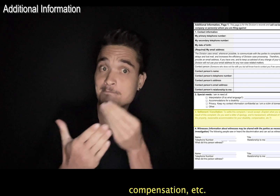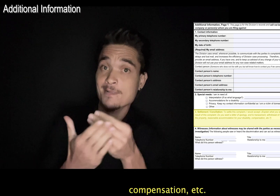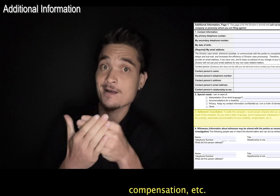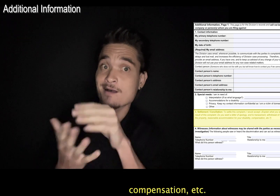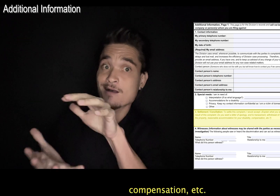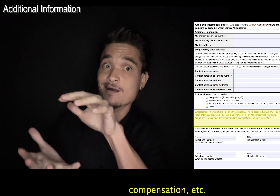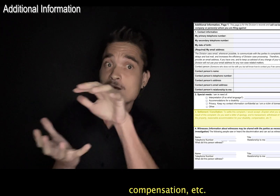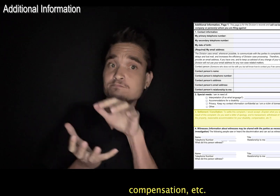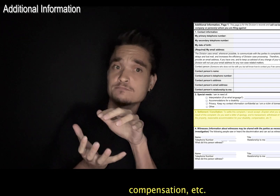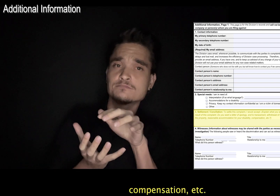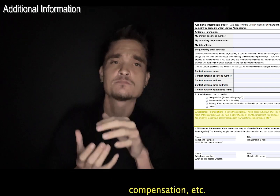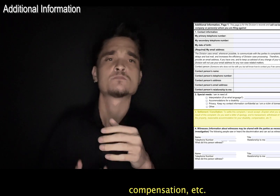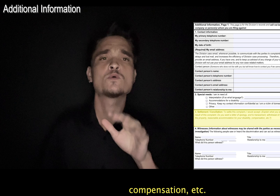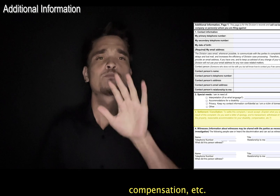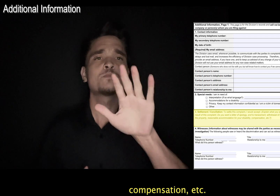compensation, etc.